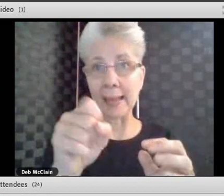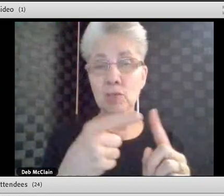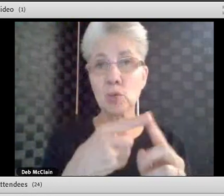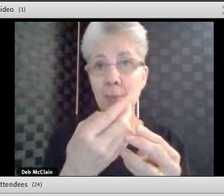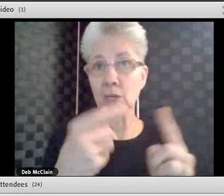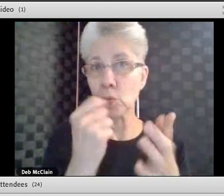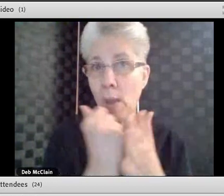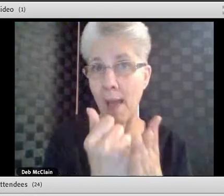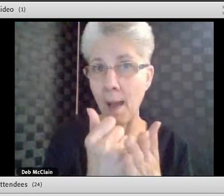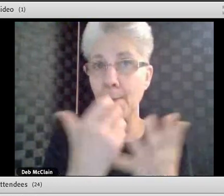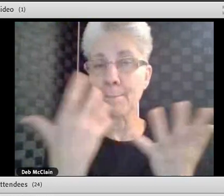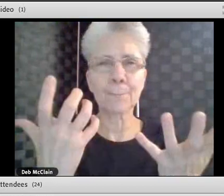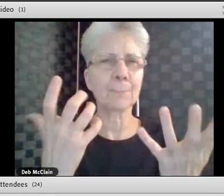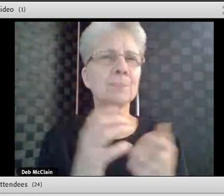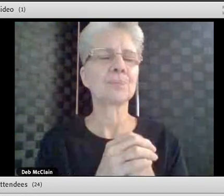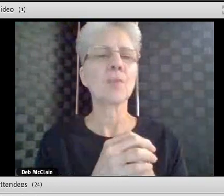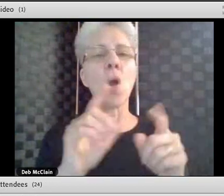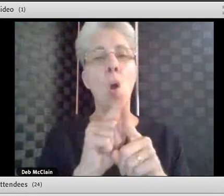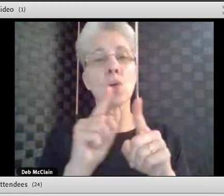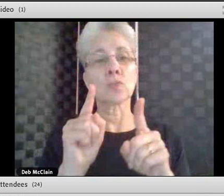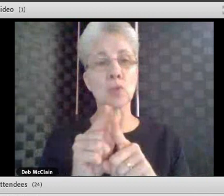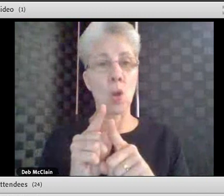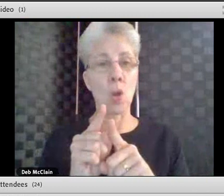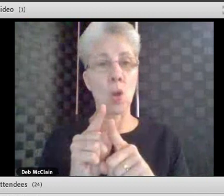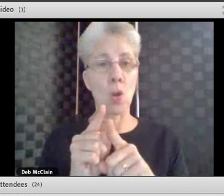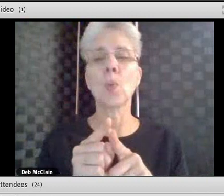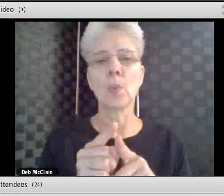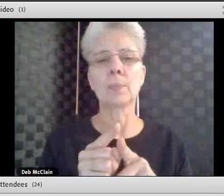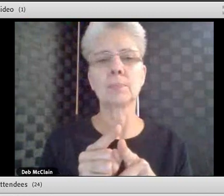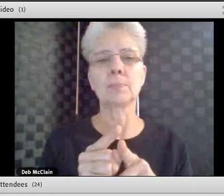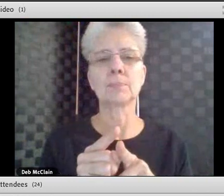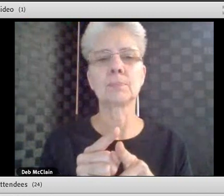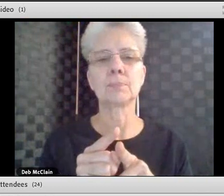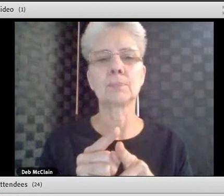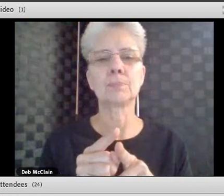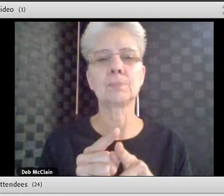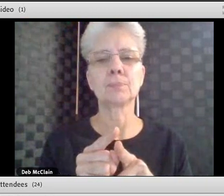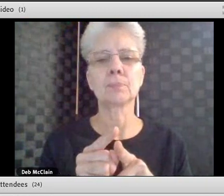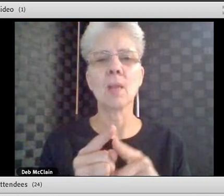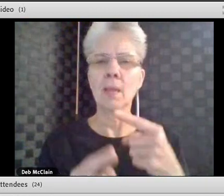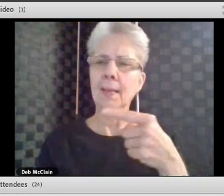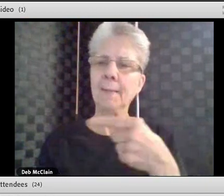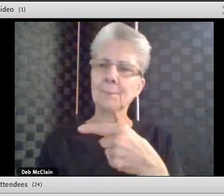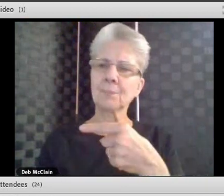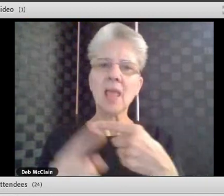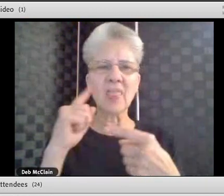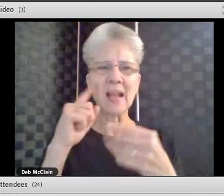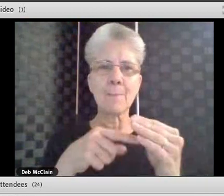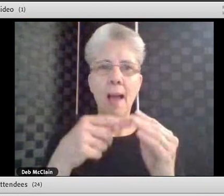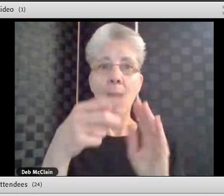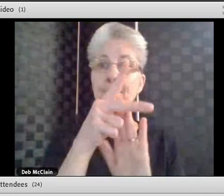are you going to have links to materials that are going to be helpful? Also -- Sorry.